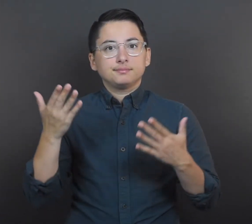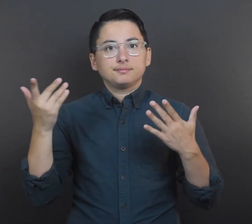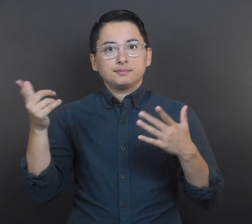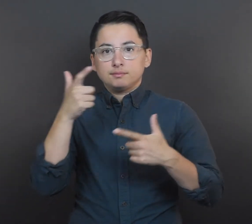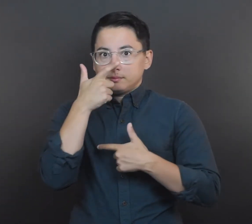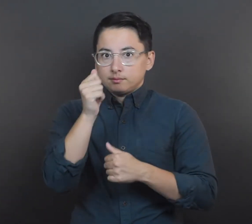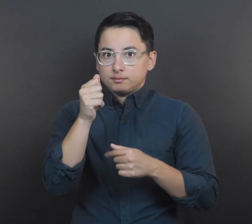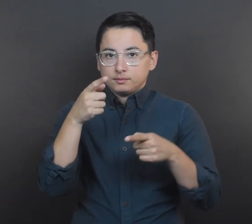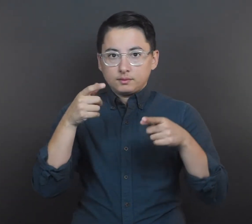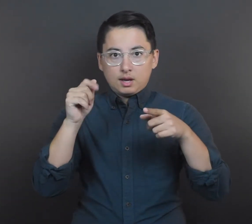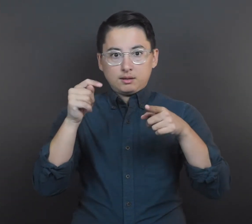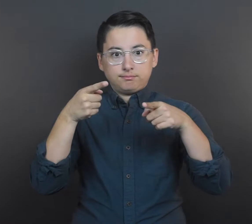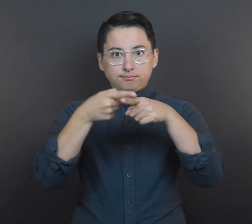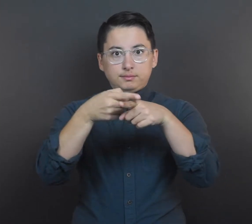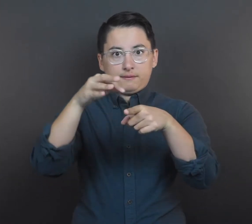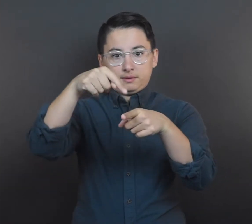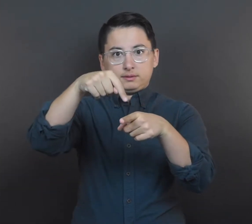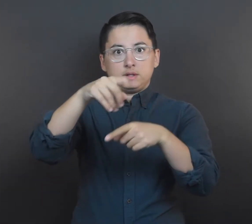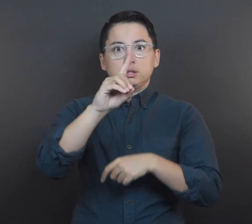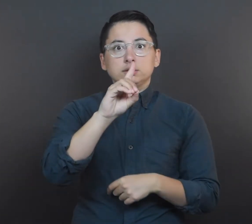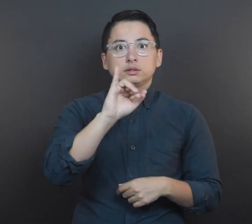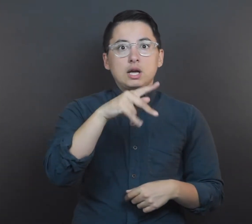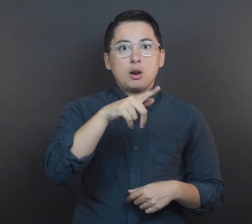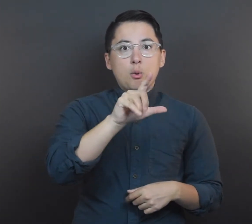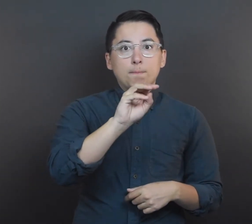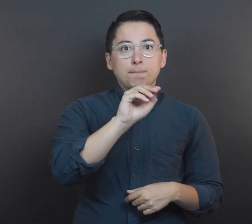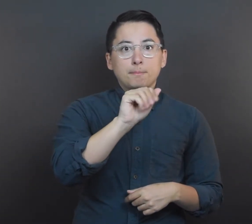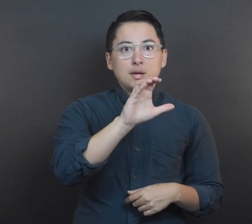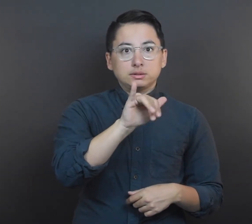was also an intersection of diplomacy and public health.